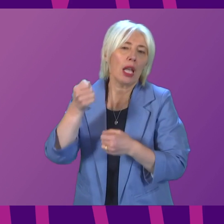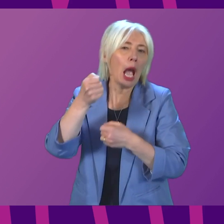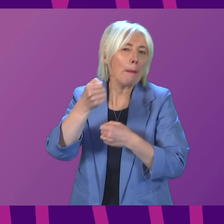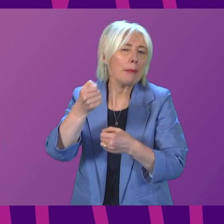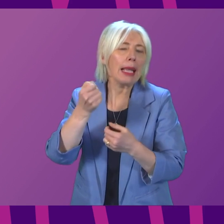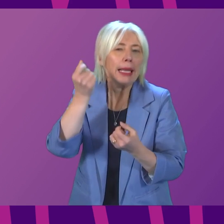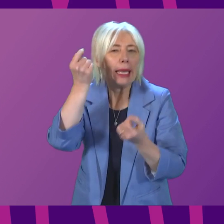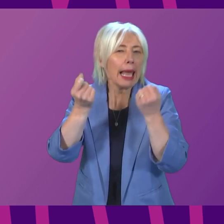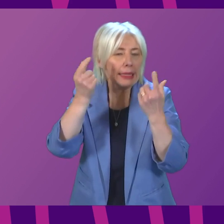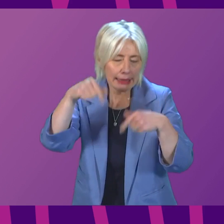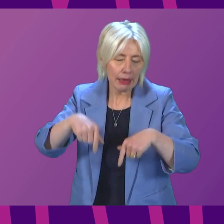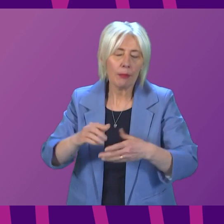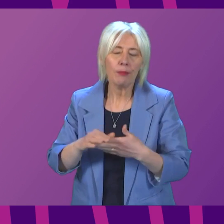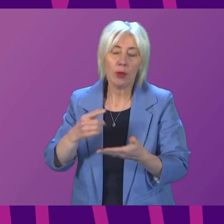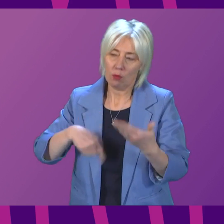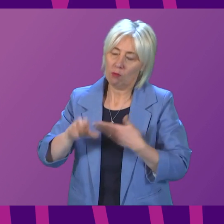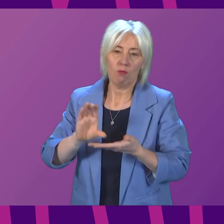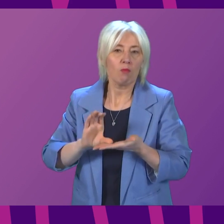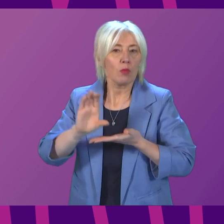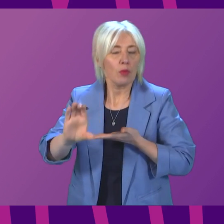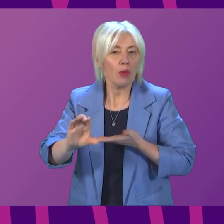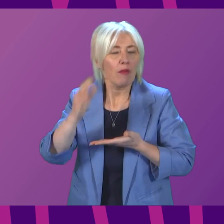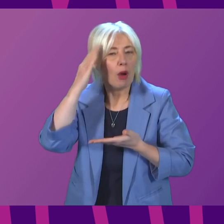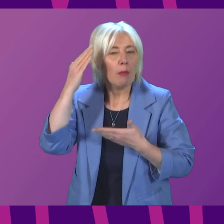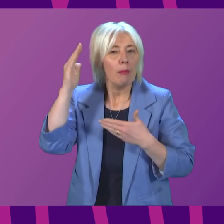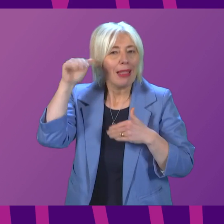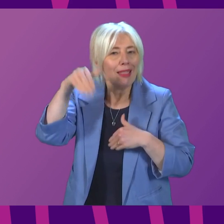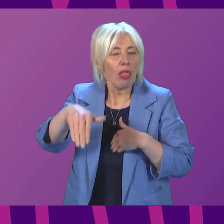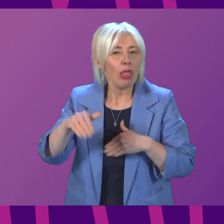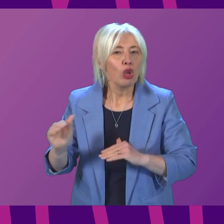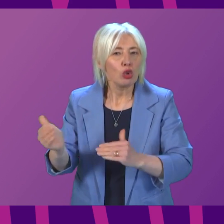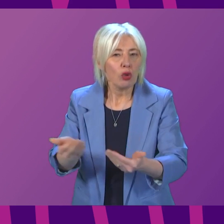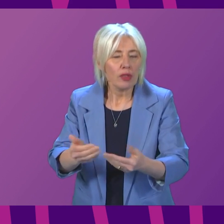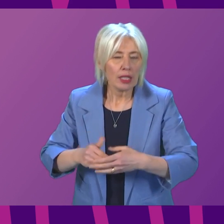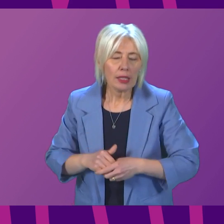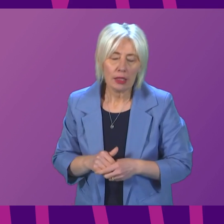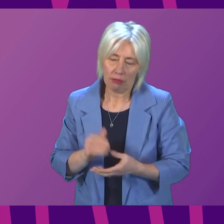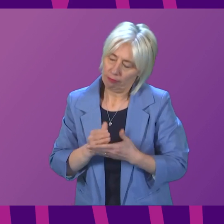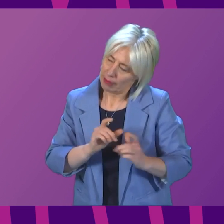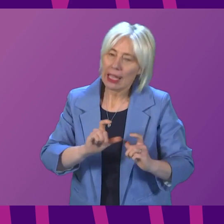The Government is investing heavily in mental health services and we must continue to do that.